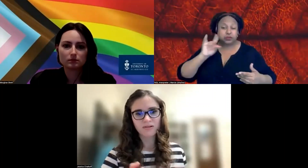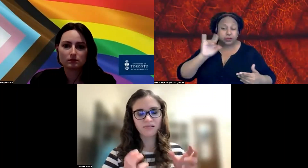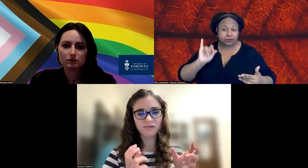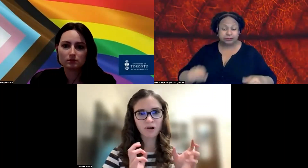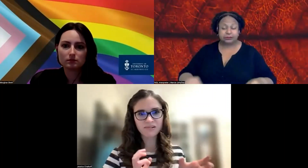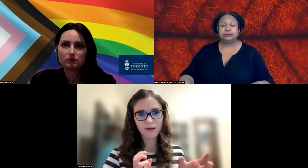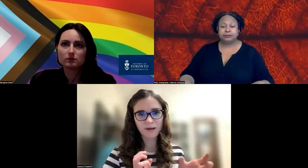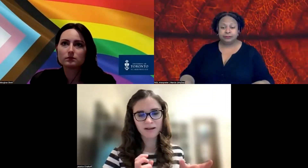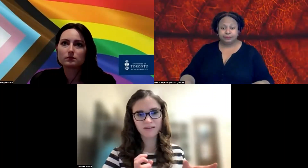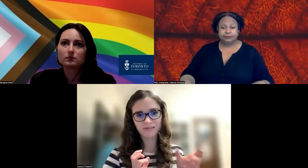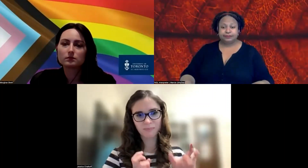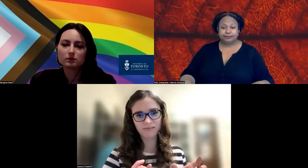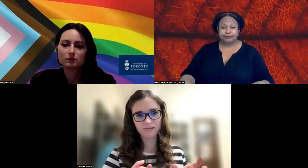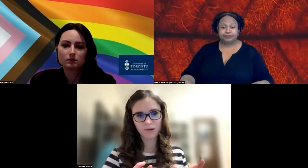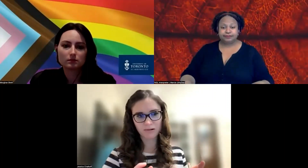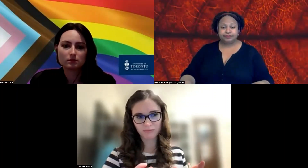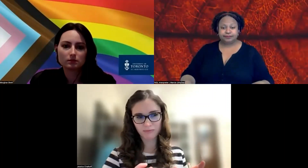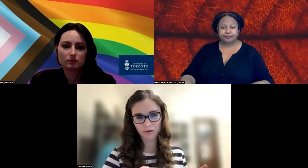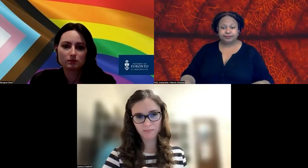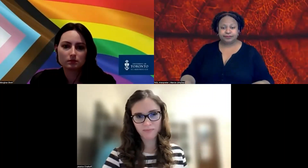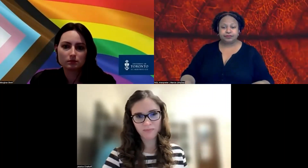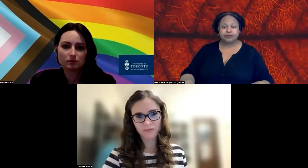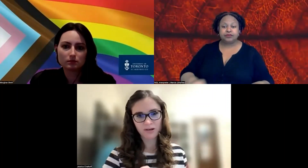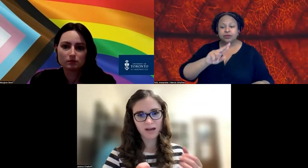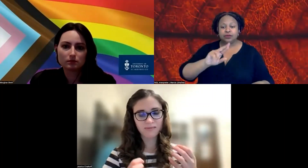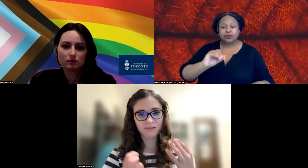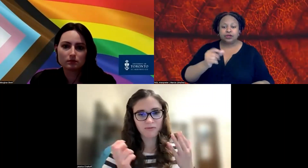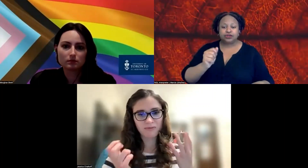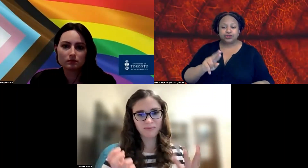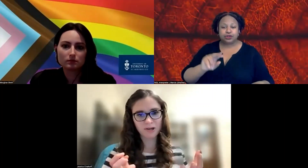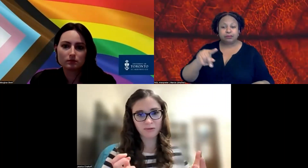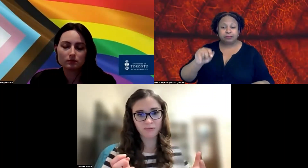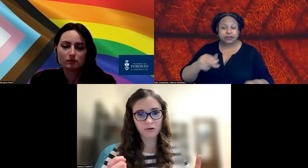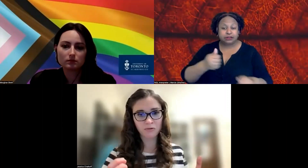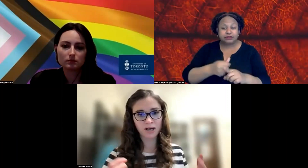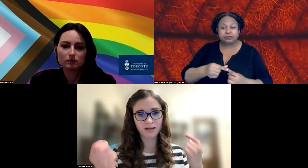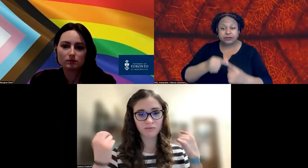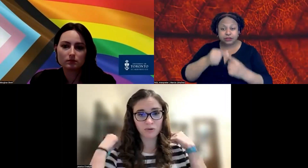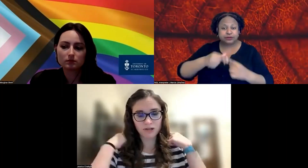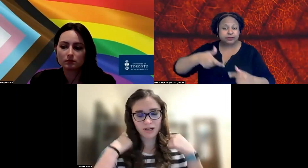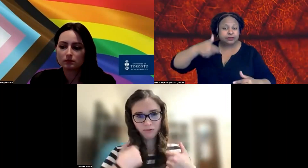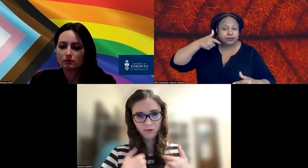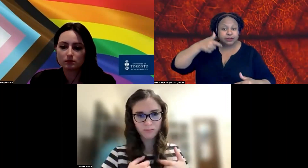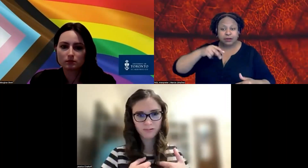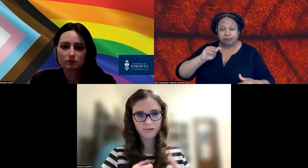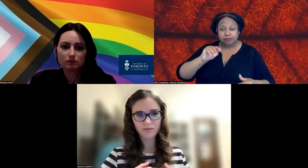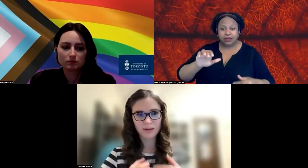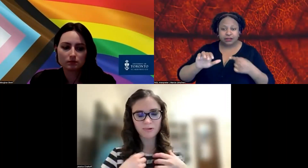So Roger Penn is a special microphone, and so if it's microphone, I get a little necklace that I